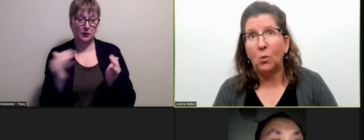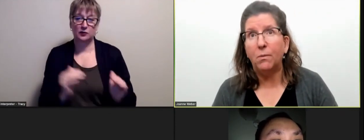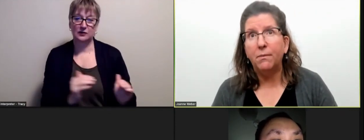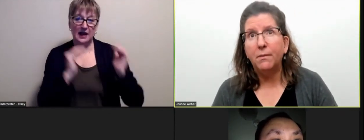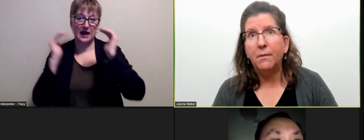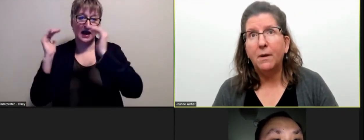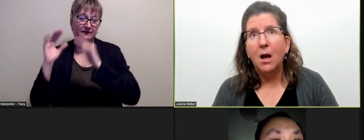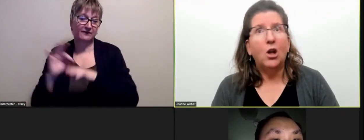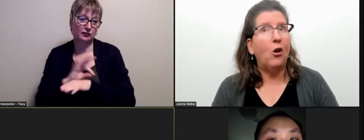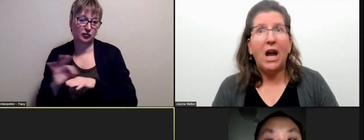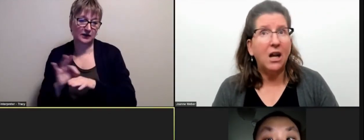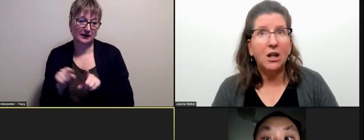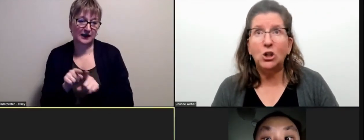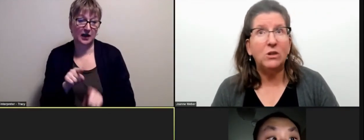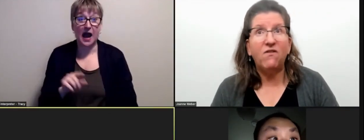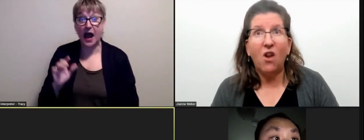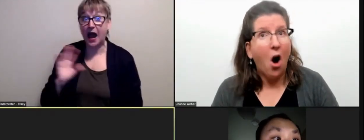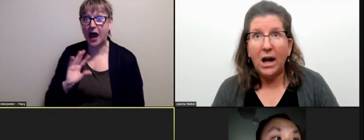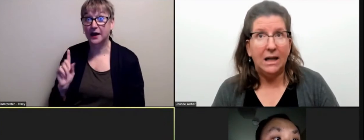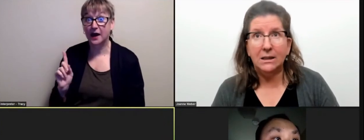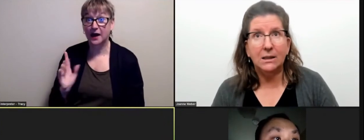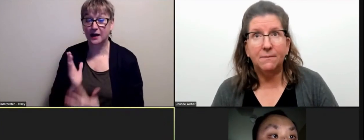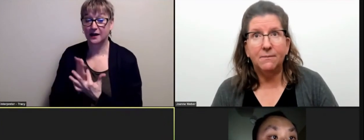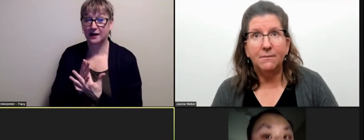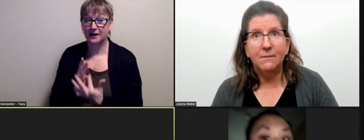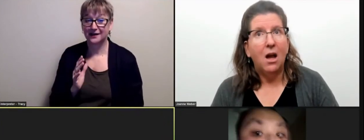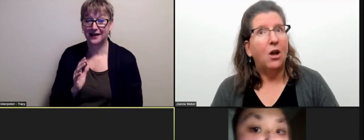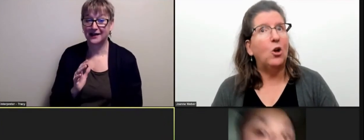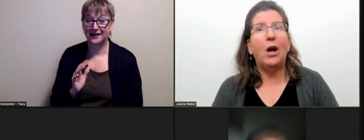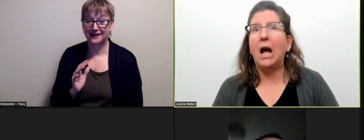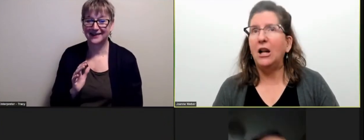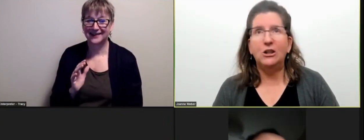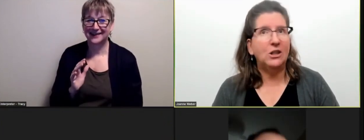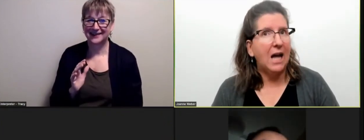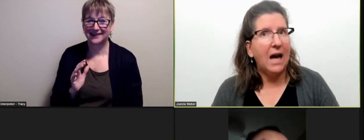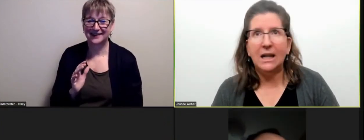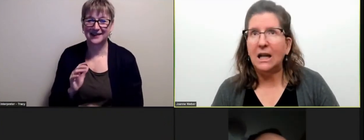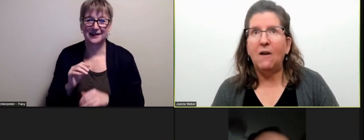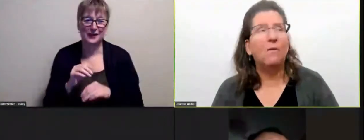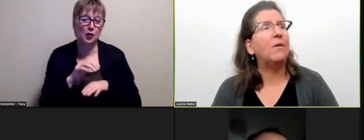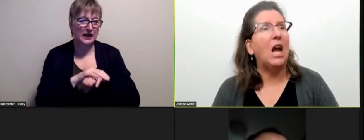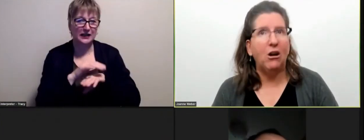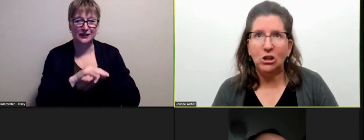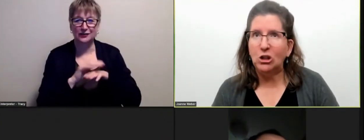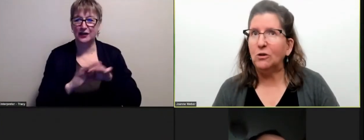Your English was flawless, your understanding of characters,